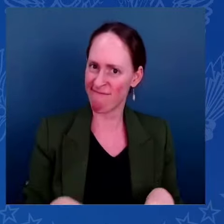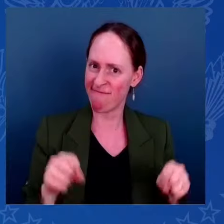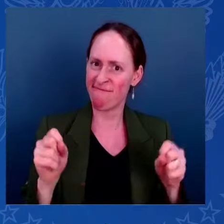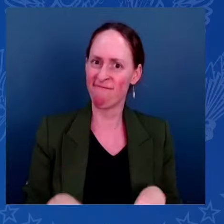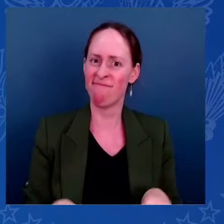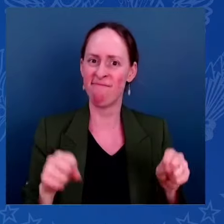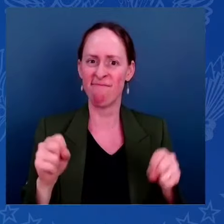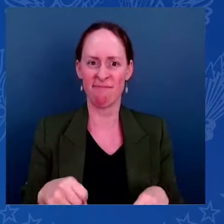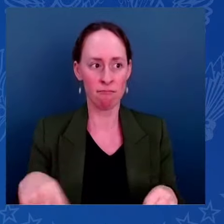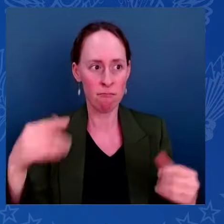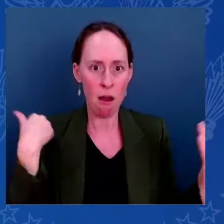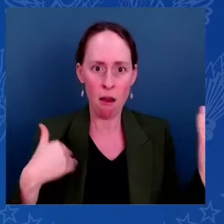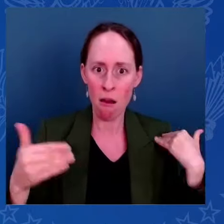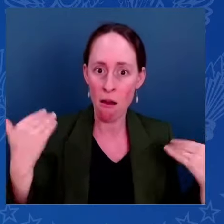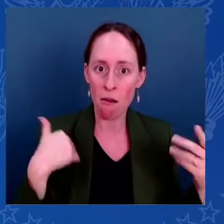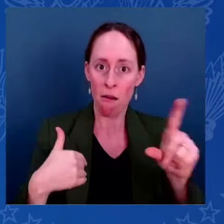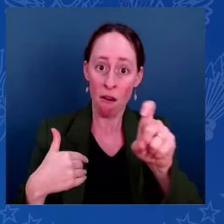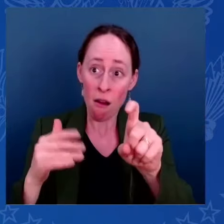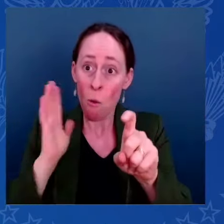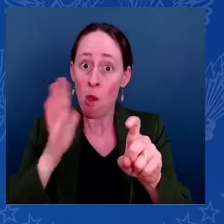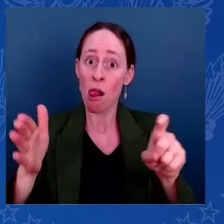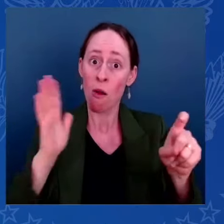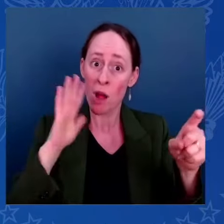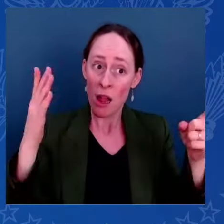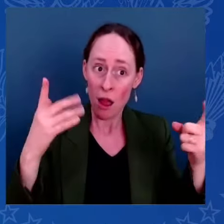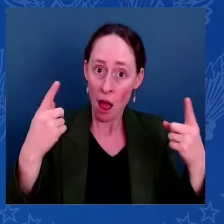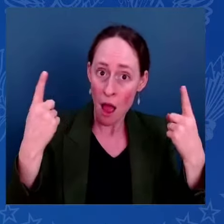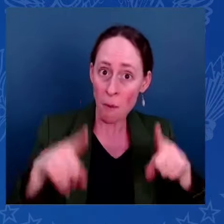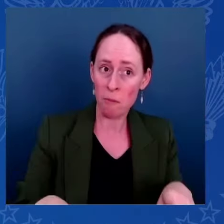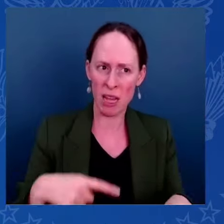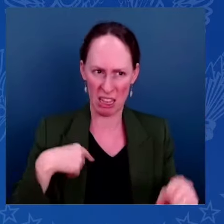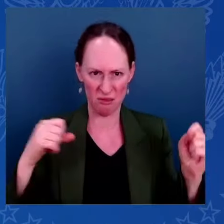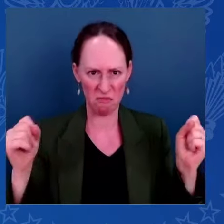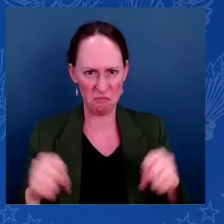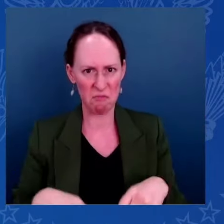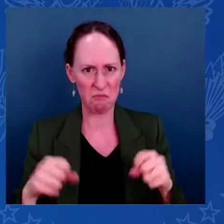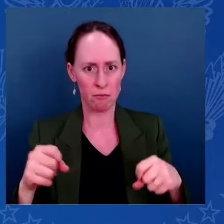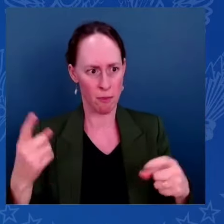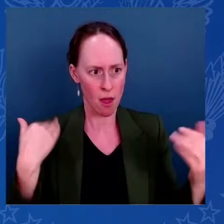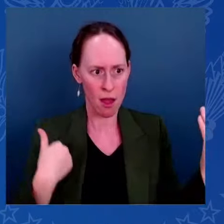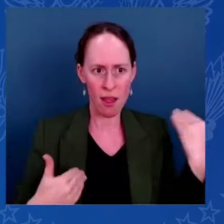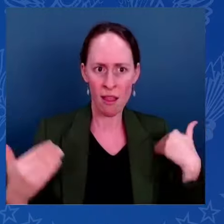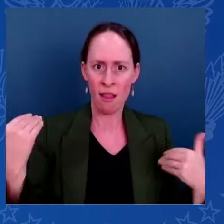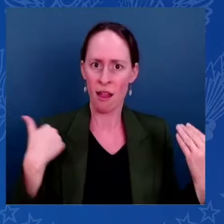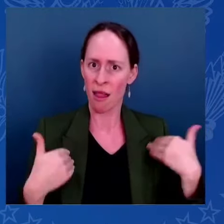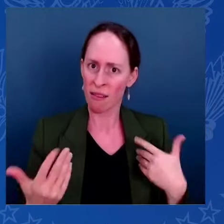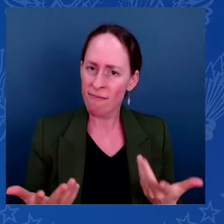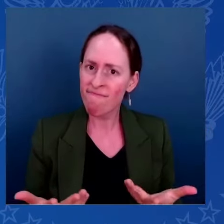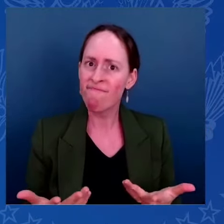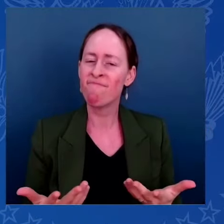So, one of the biggest things I found out is that there wasn't a fair -- there wasn't a lot of information sharing going on.